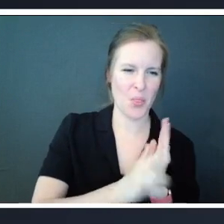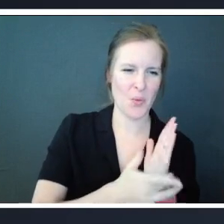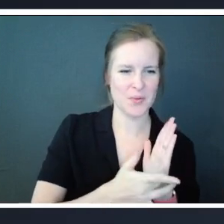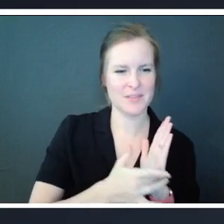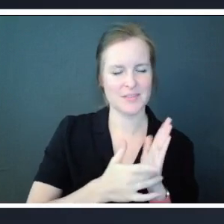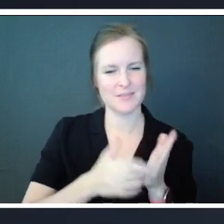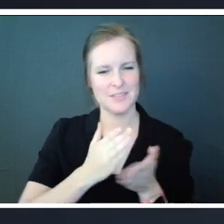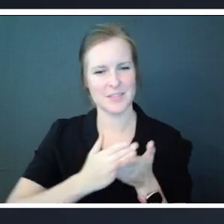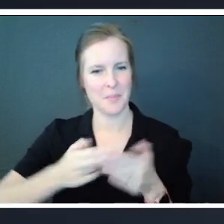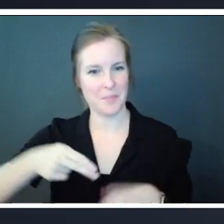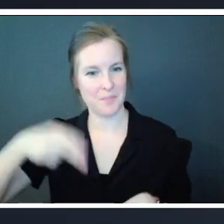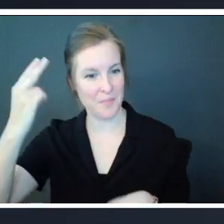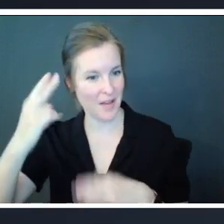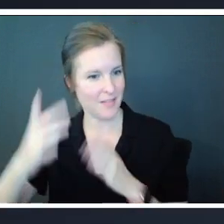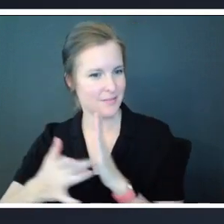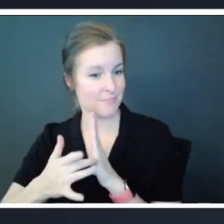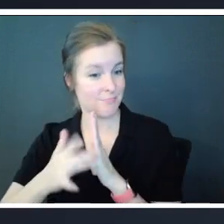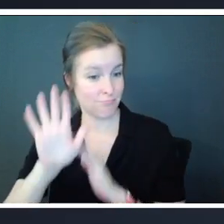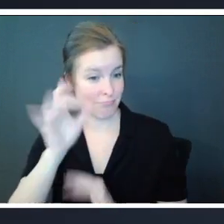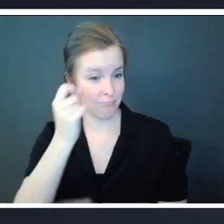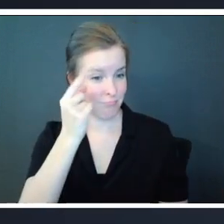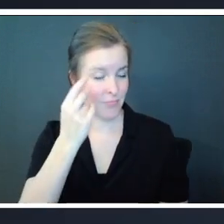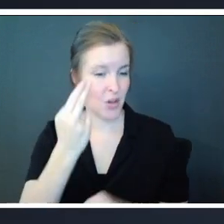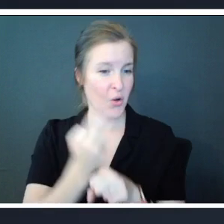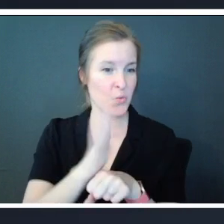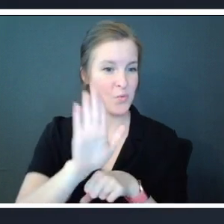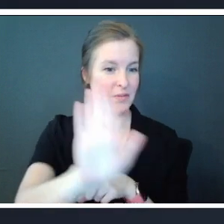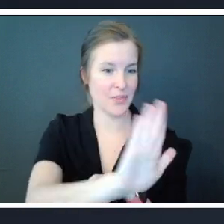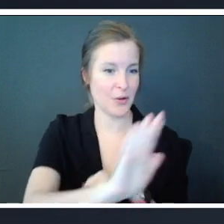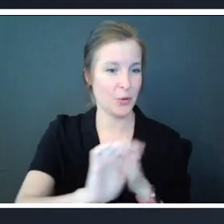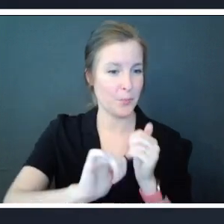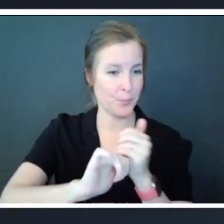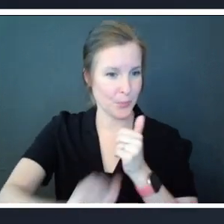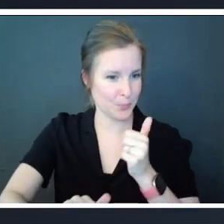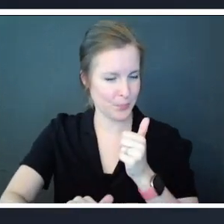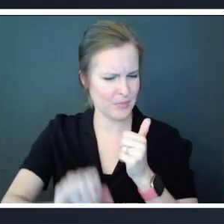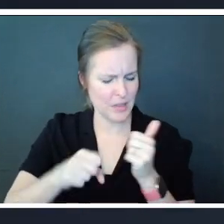poop. We can find out where they are. What they're eating. Sometimes, if we're lucky, we can even get